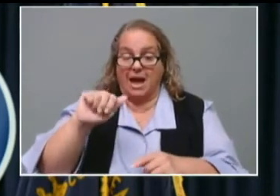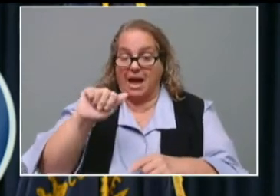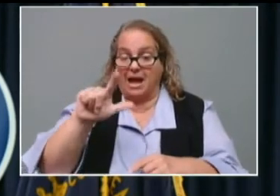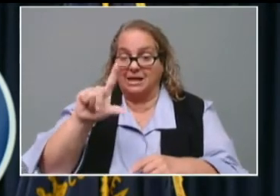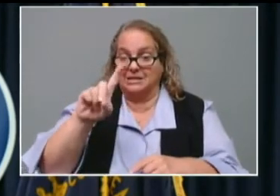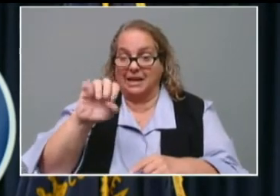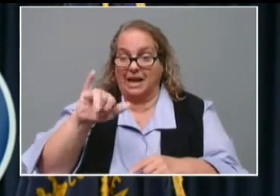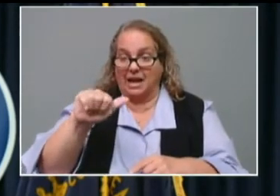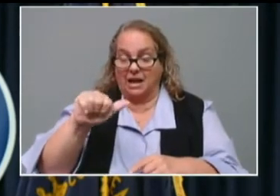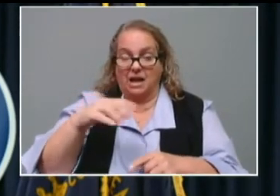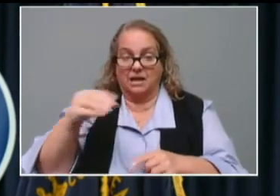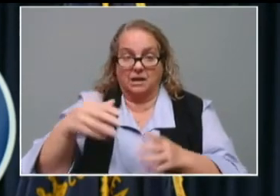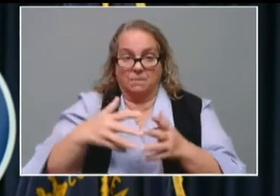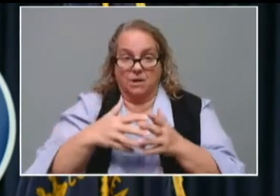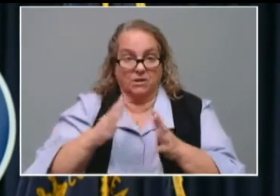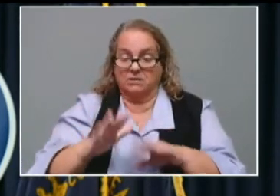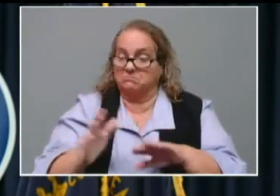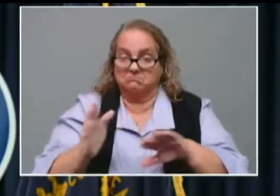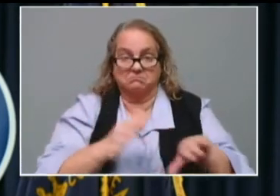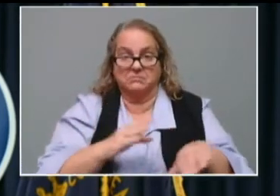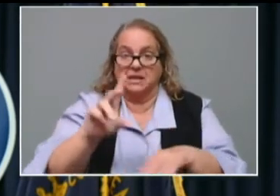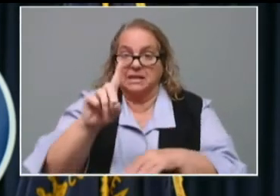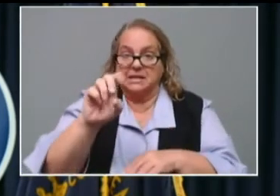Okay. Debby Yetter Courier Journal. Yeah.